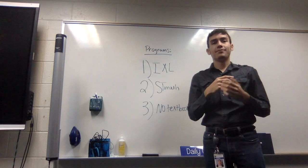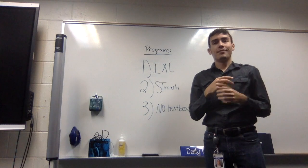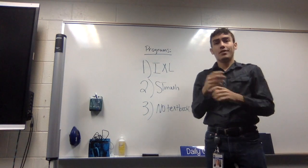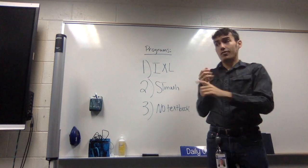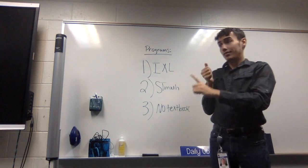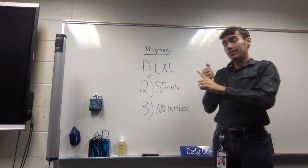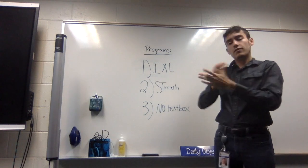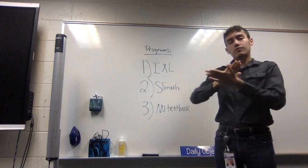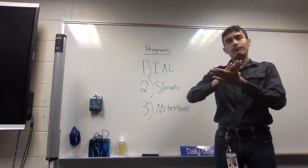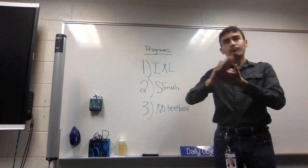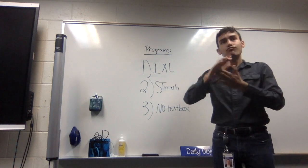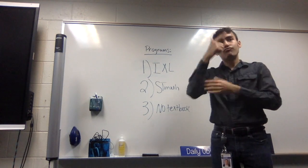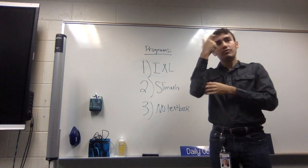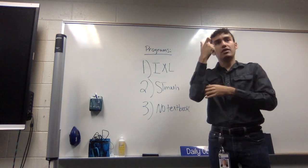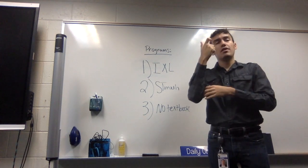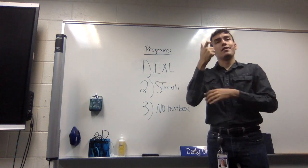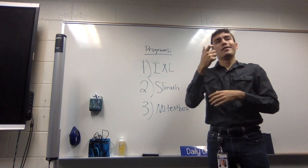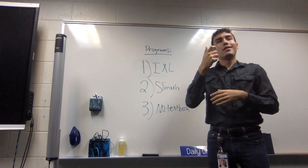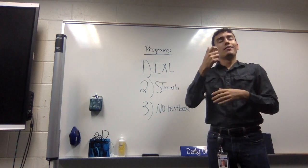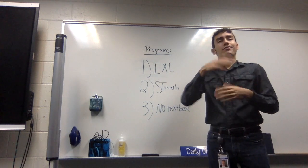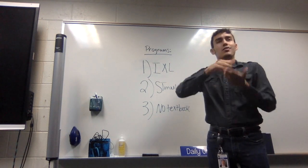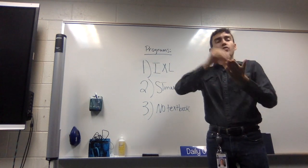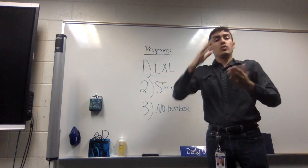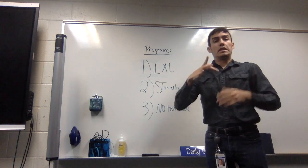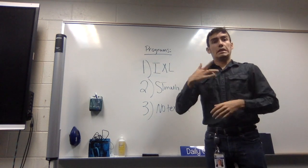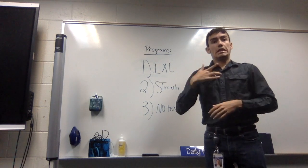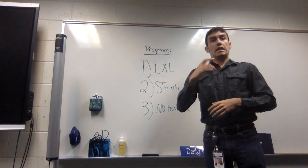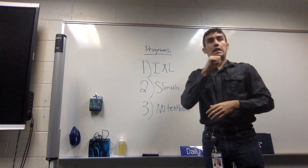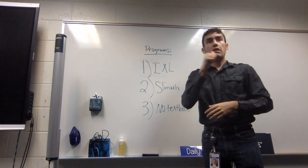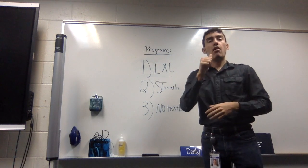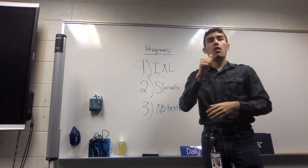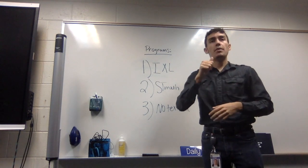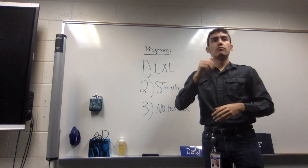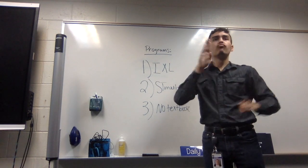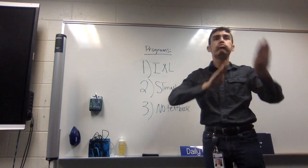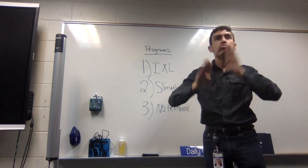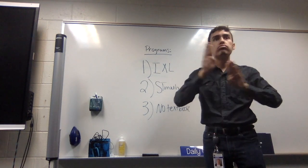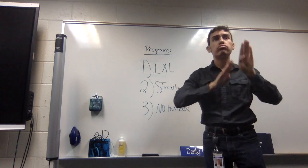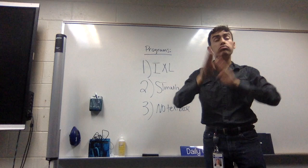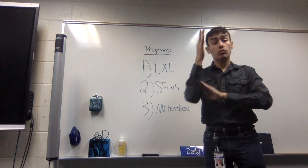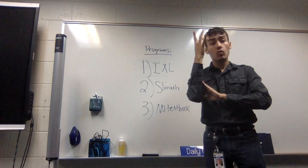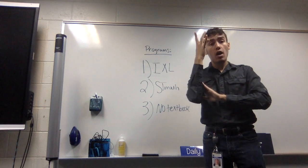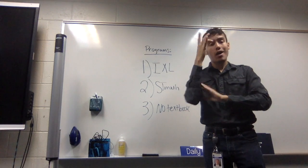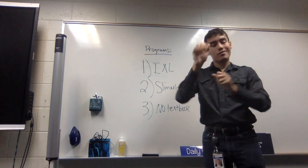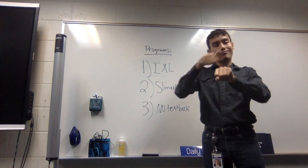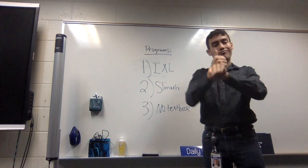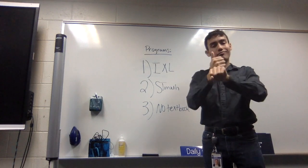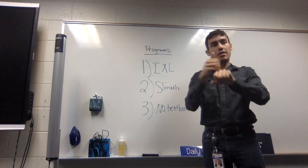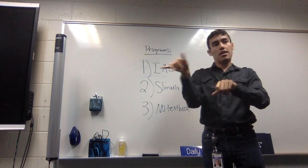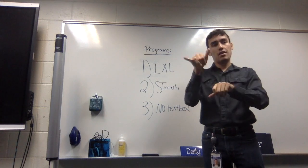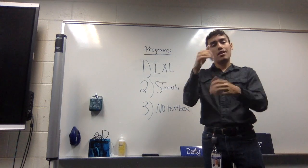the bridge. So, it's a nice program because students tend to not become frustrated. It's